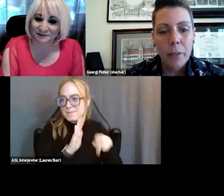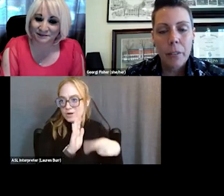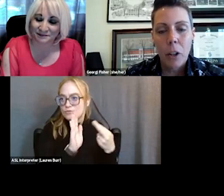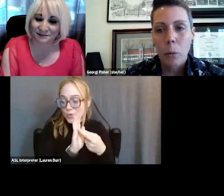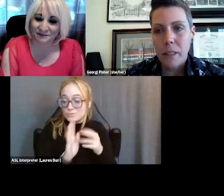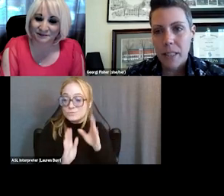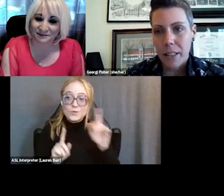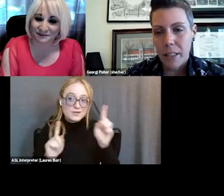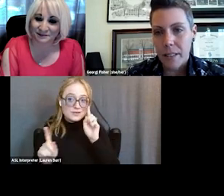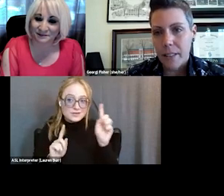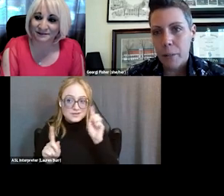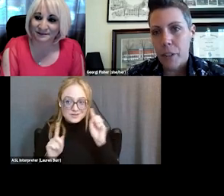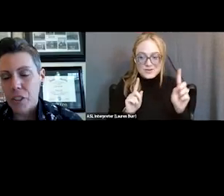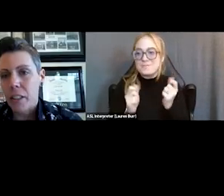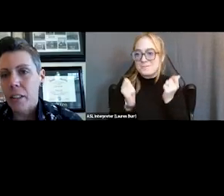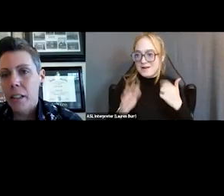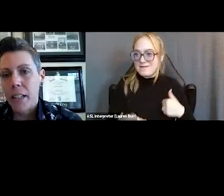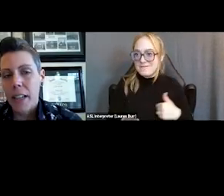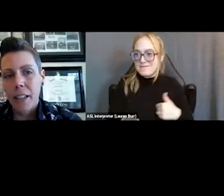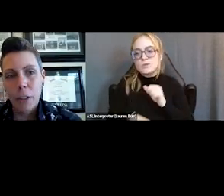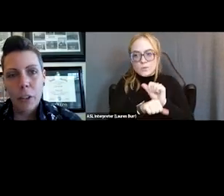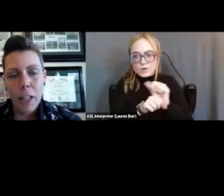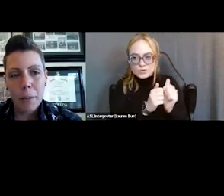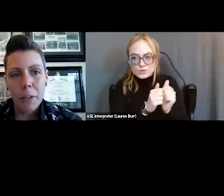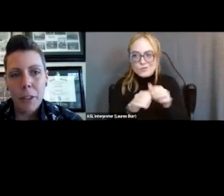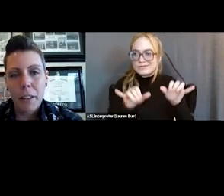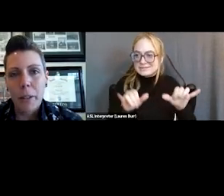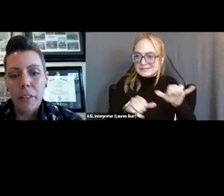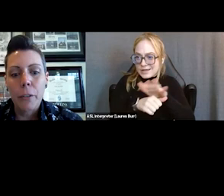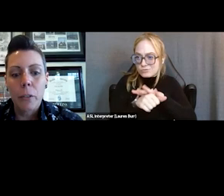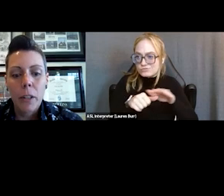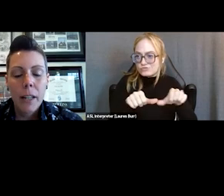we sort of all work together in the same region and have overlap in the work that we do.